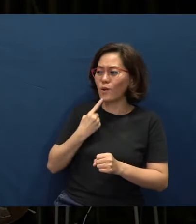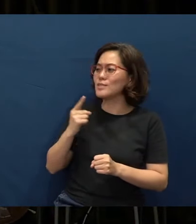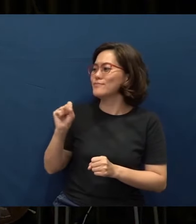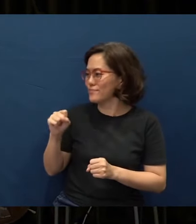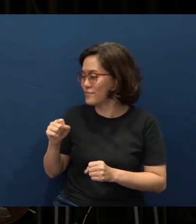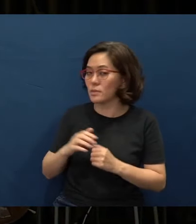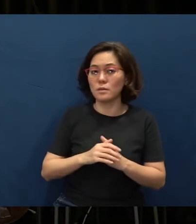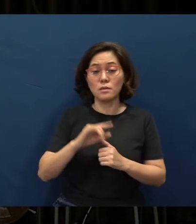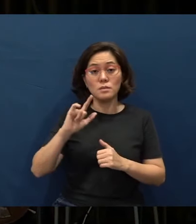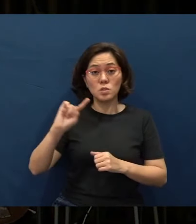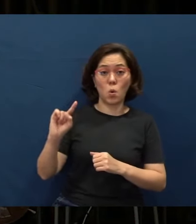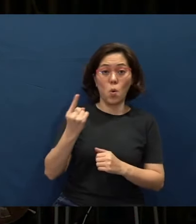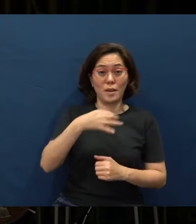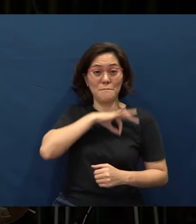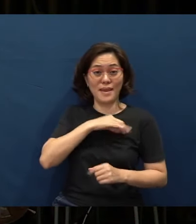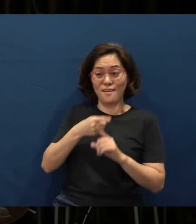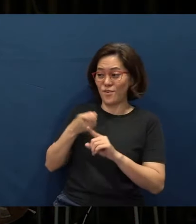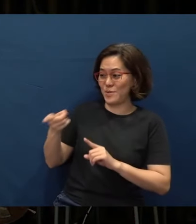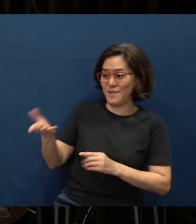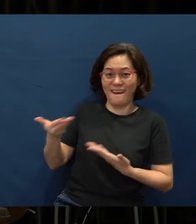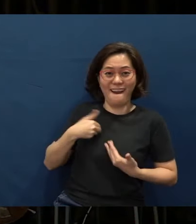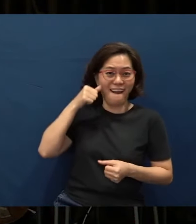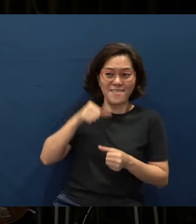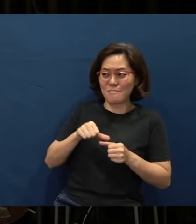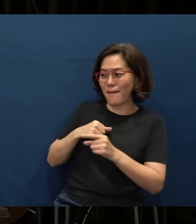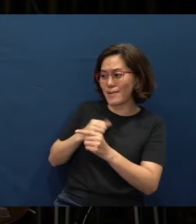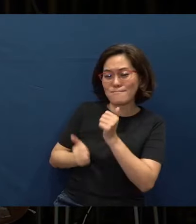And that's the only benefit I got from him that I remember (the) most.